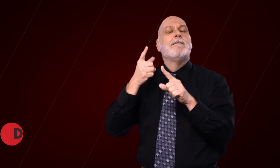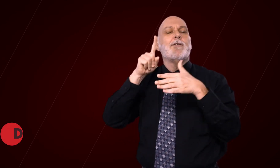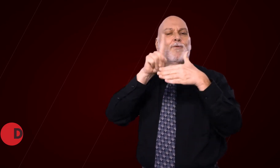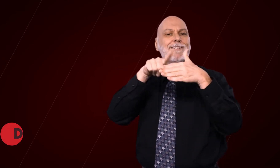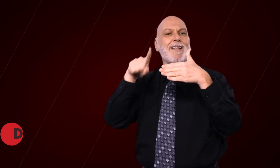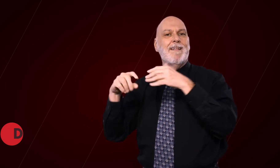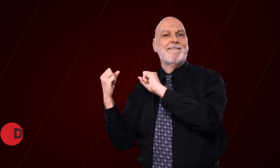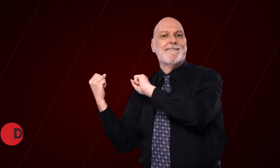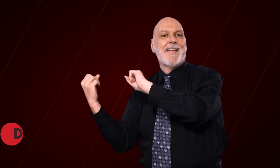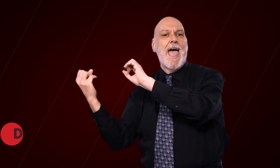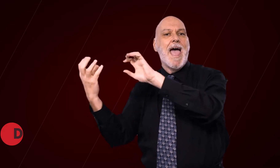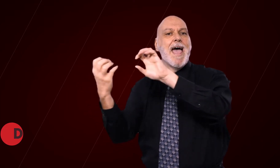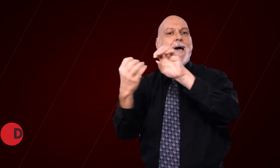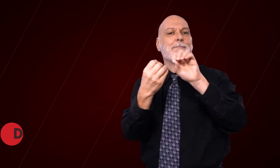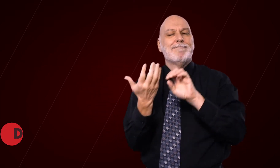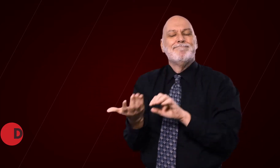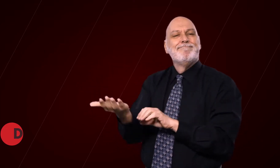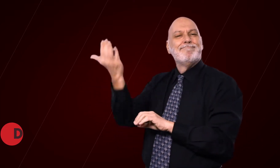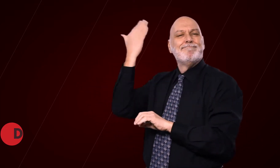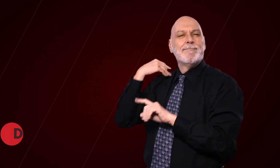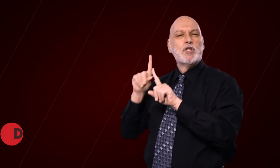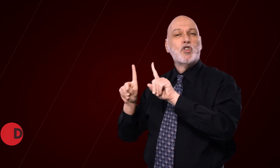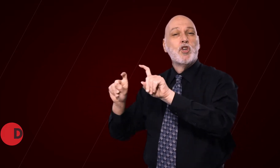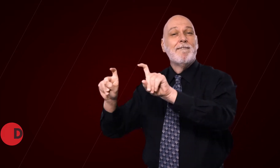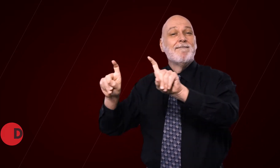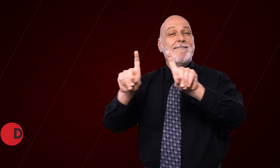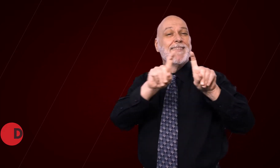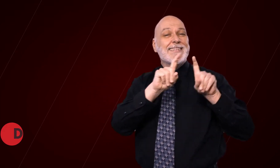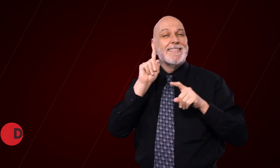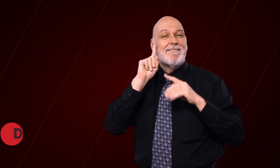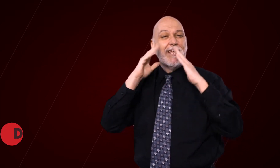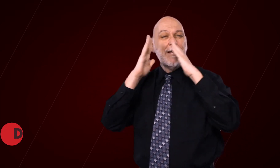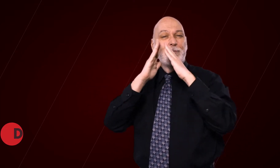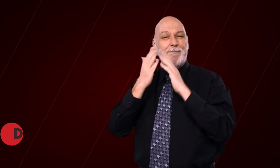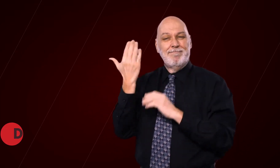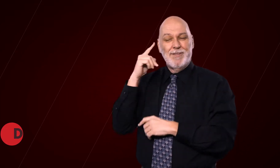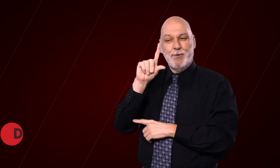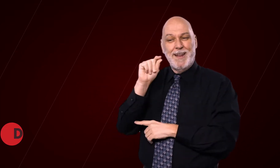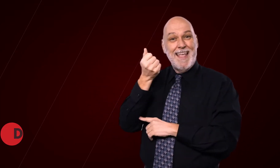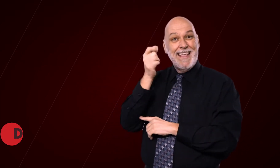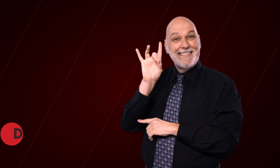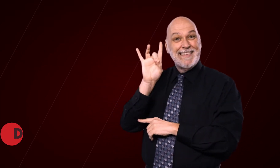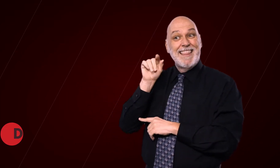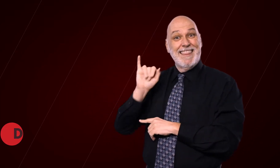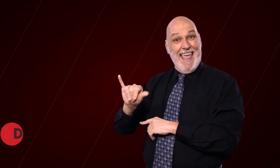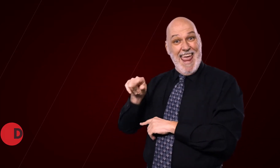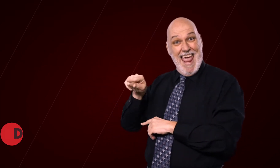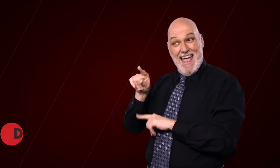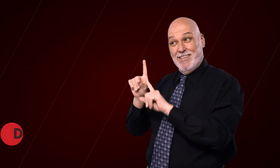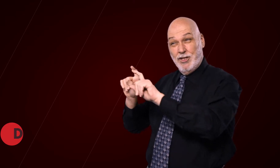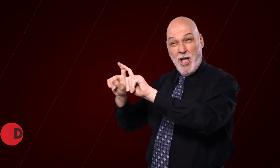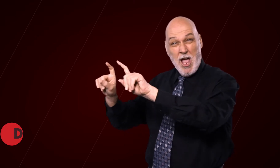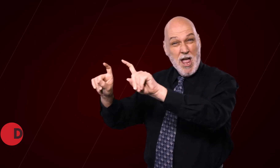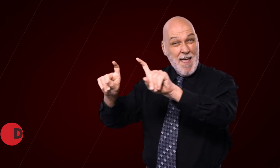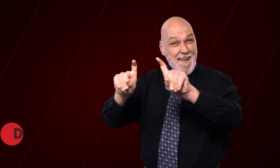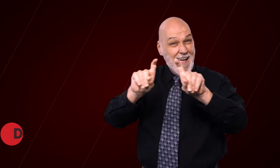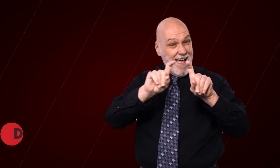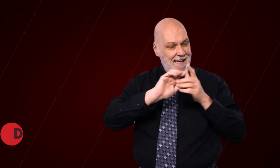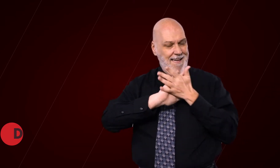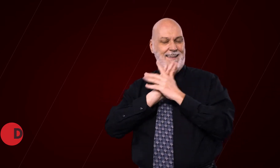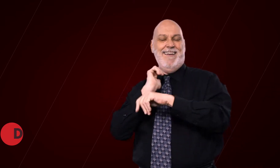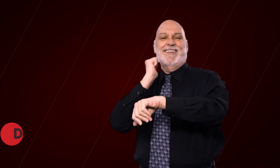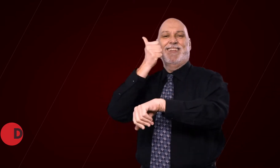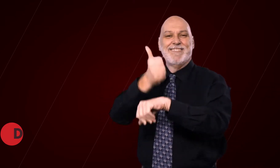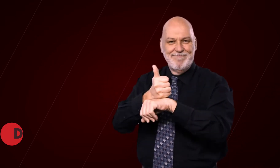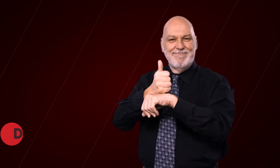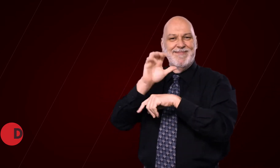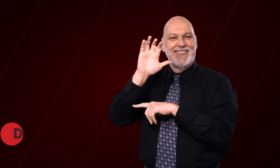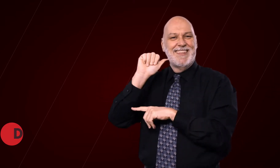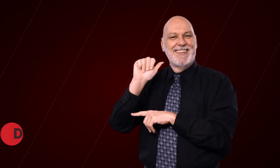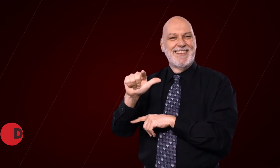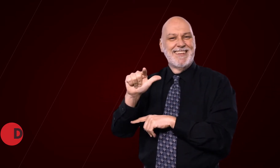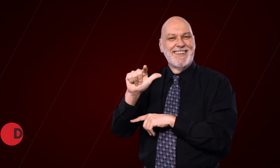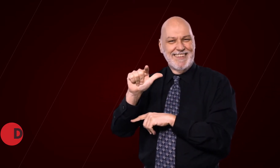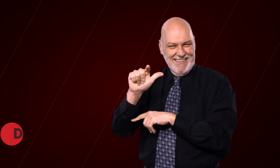a survey of the Deaf community in 2018.